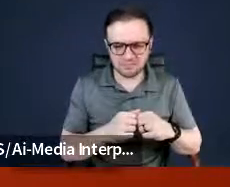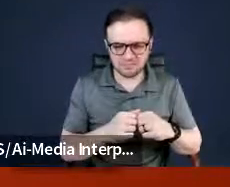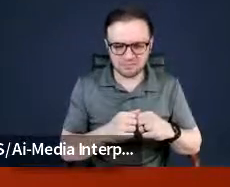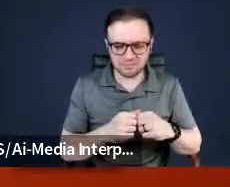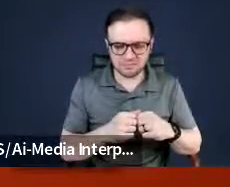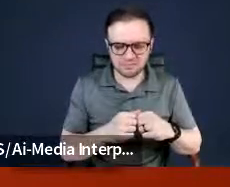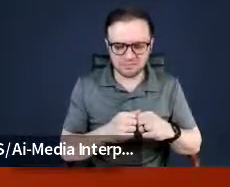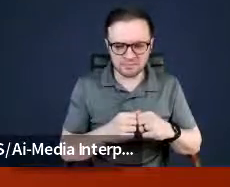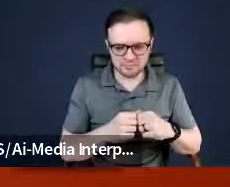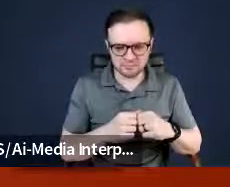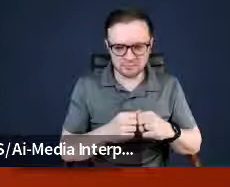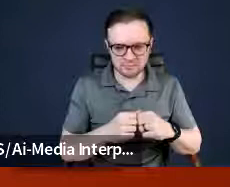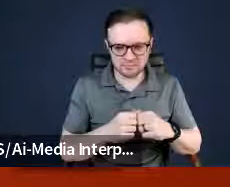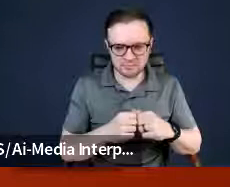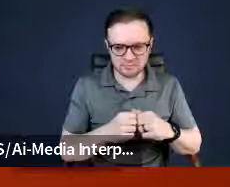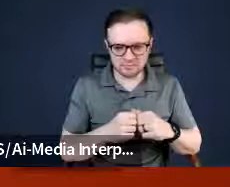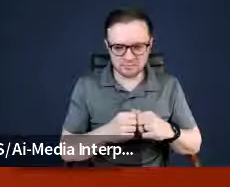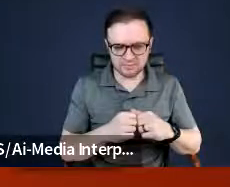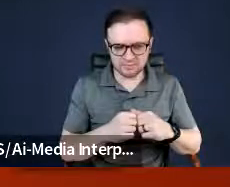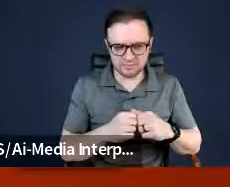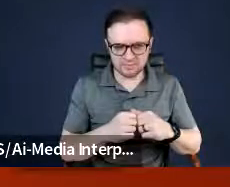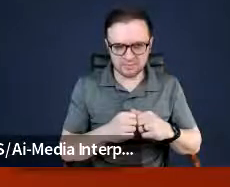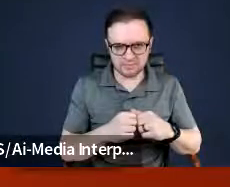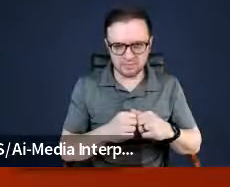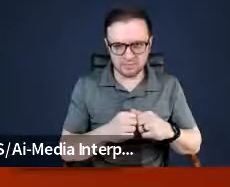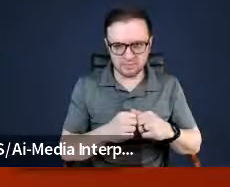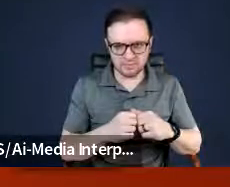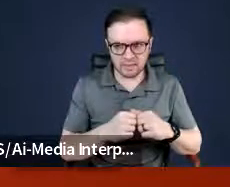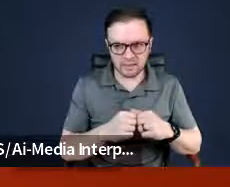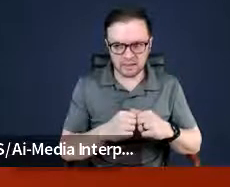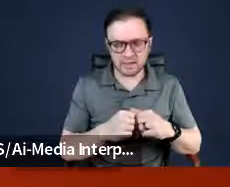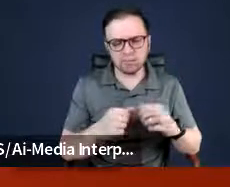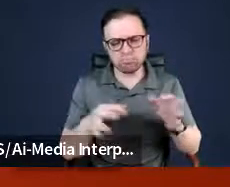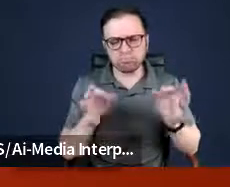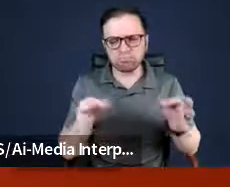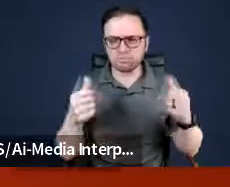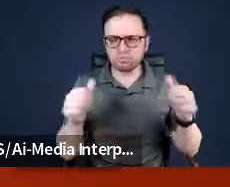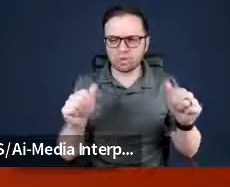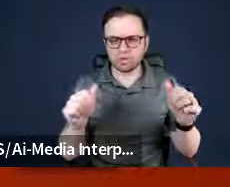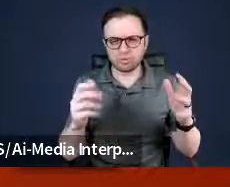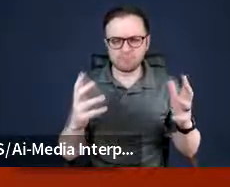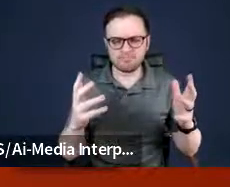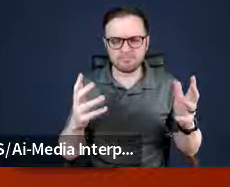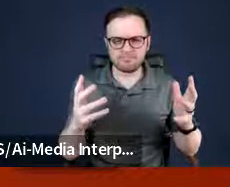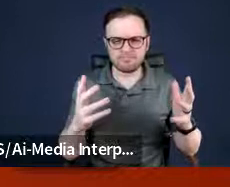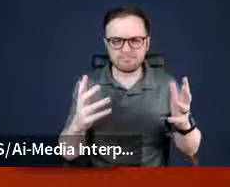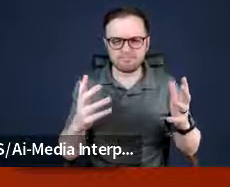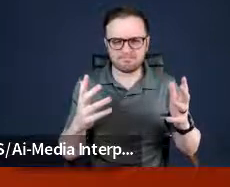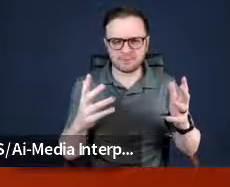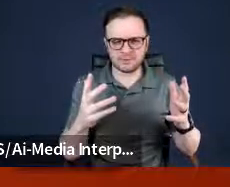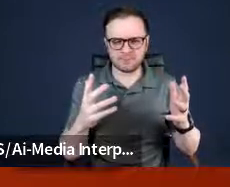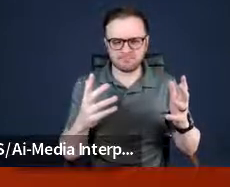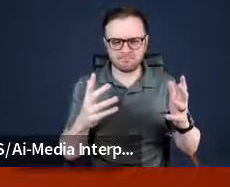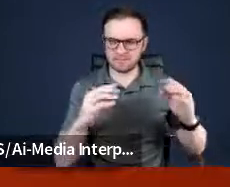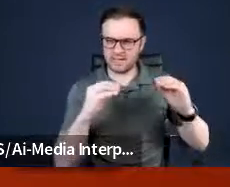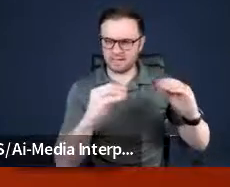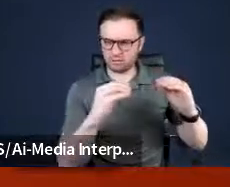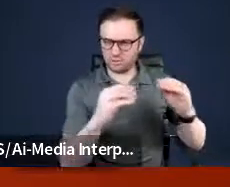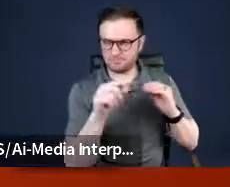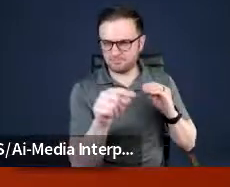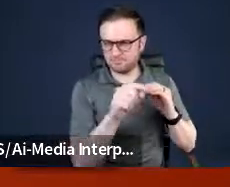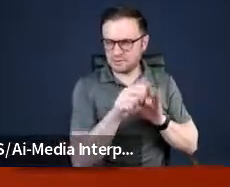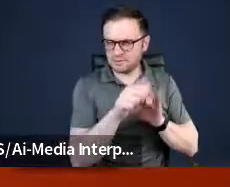and not wasting resources, the approach would differently be designing an accessible IT solution.